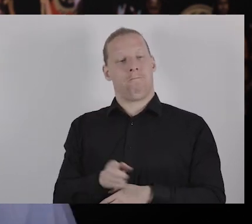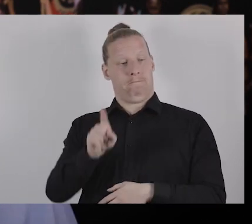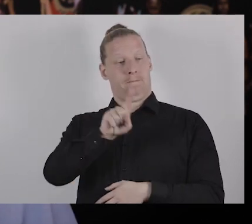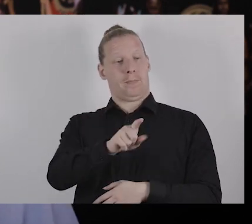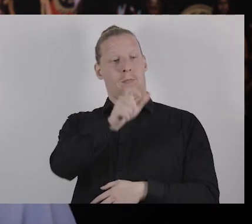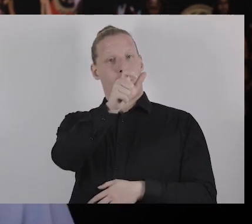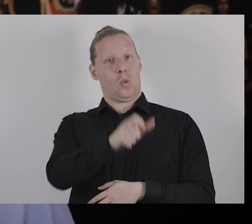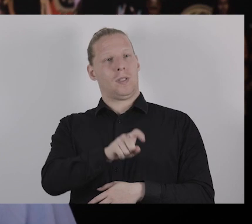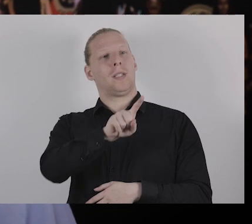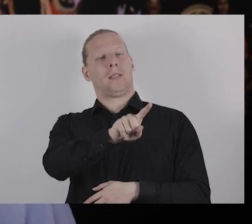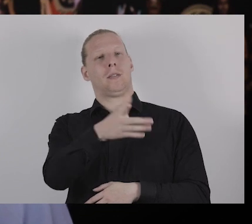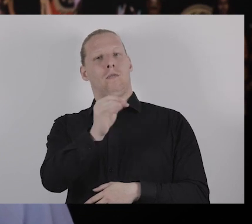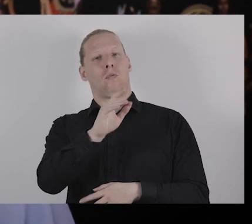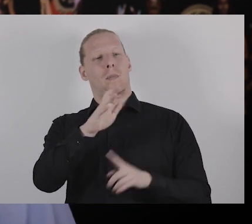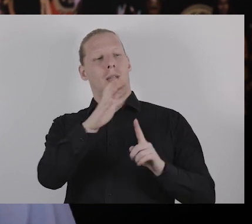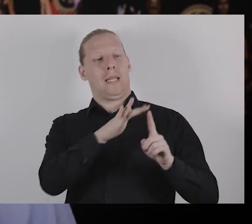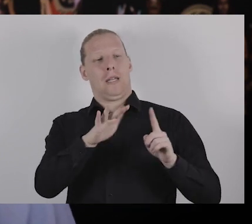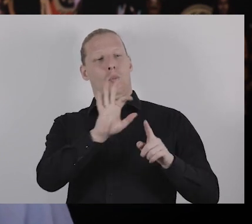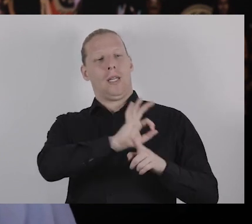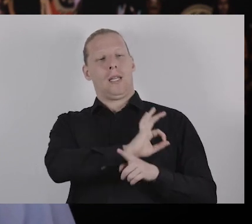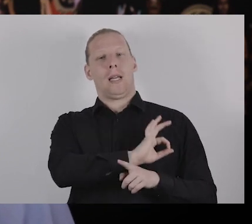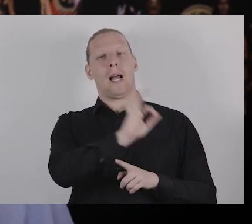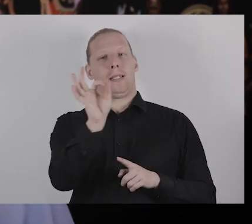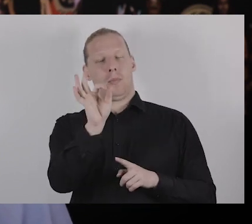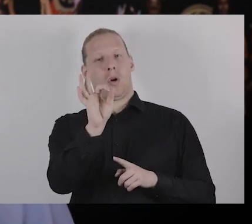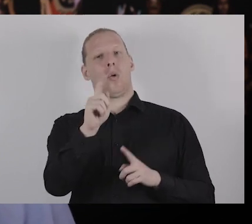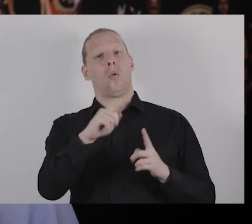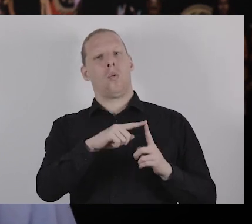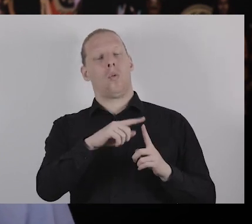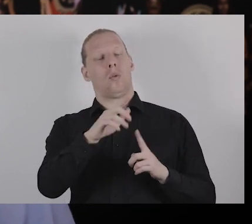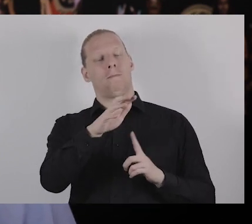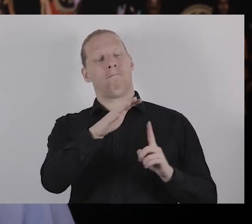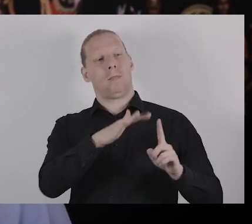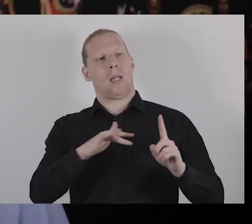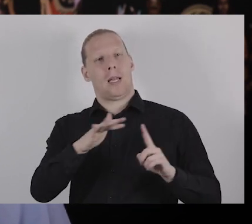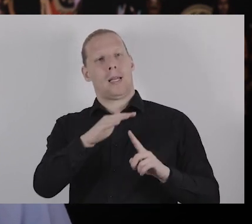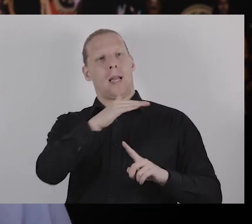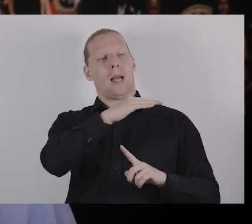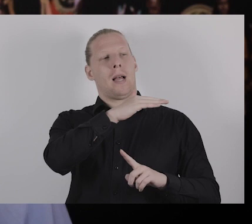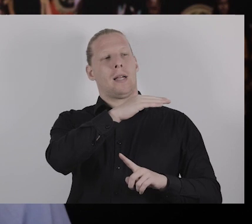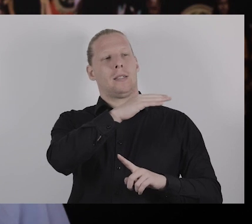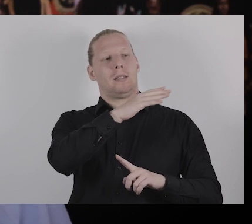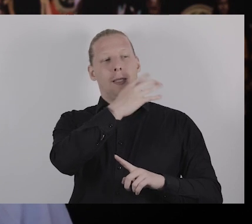IN TE REO MĀORI: She is a descendant of Ngāti Porou, Ngāti Kahungunu and of Tainui.